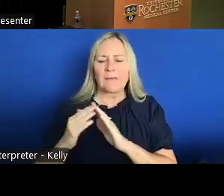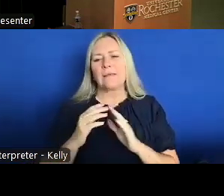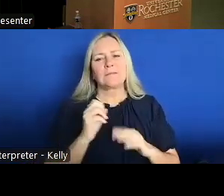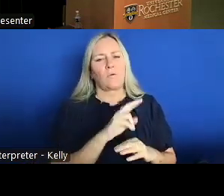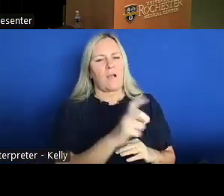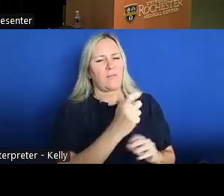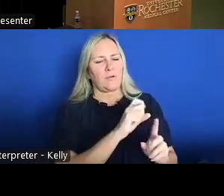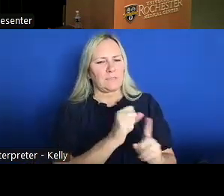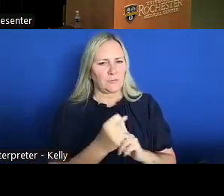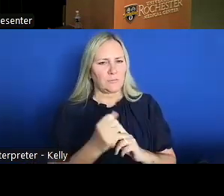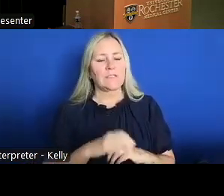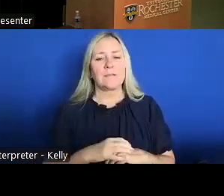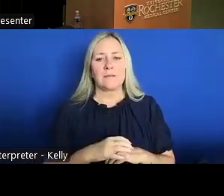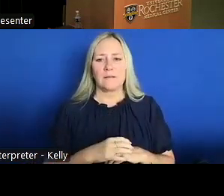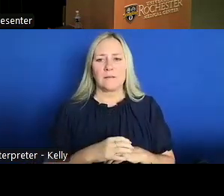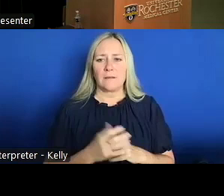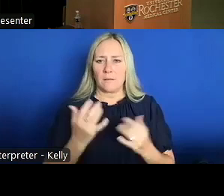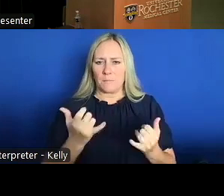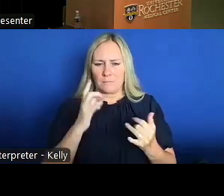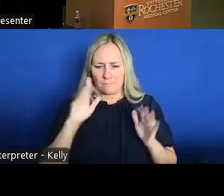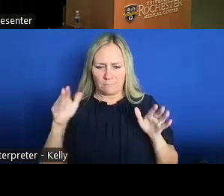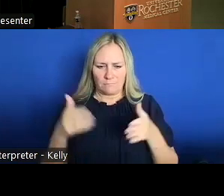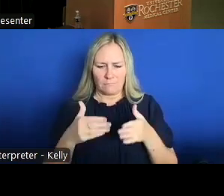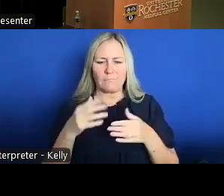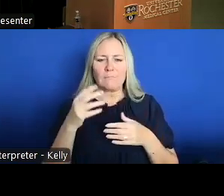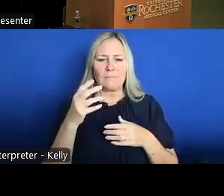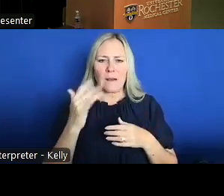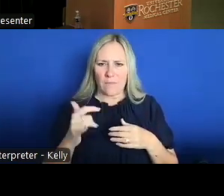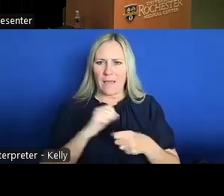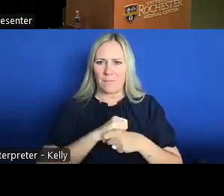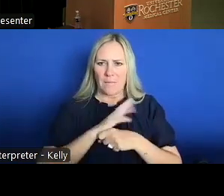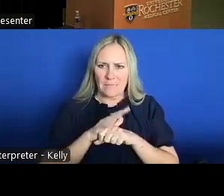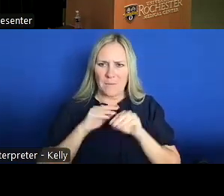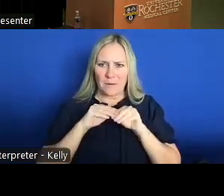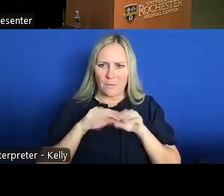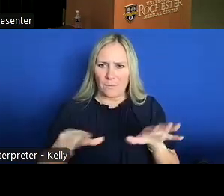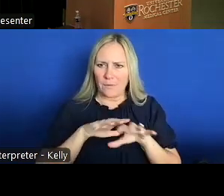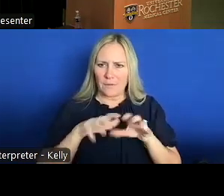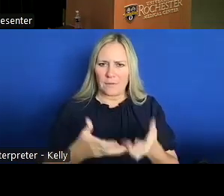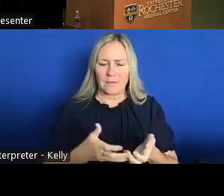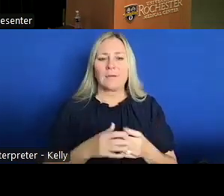want to just take a moment uh to look at Global pandemic um this is what we've been coming through